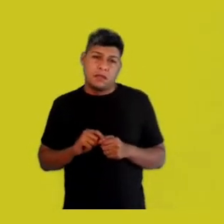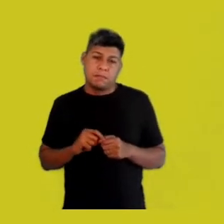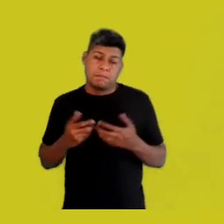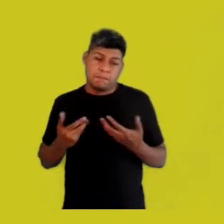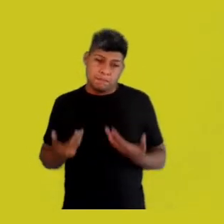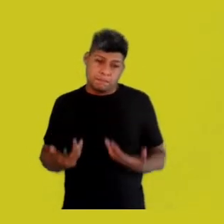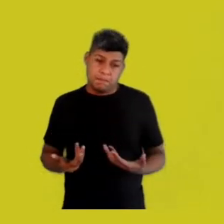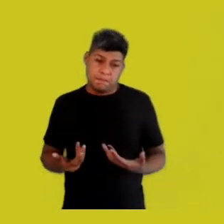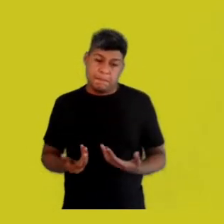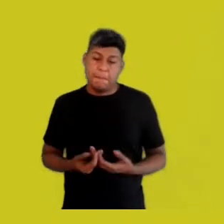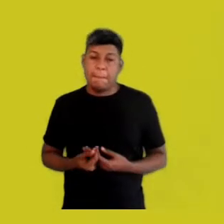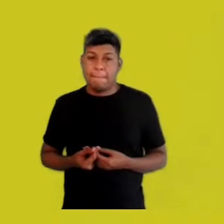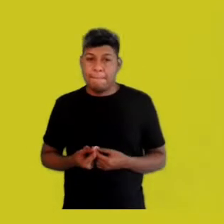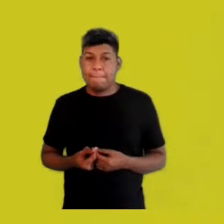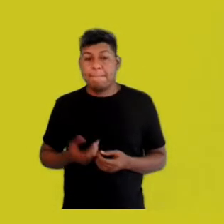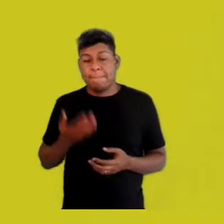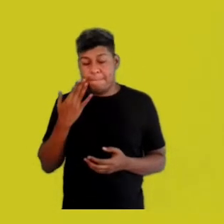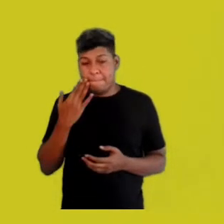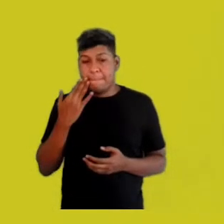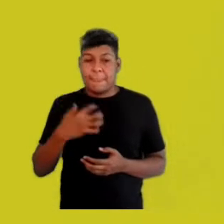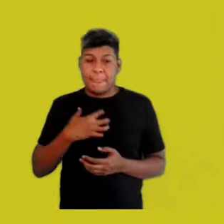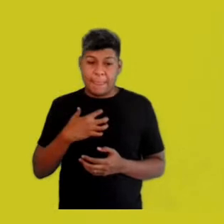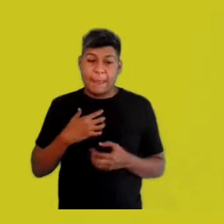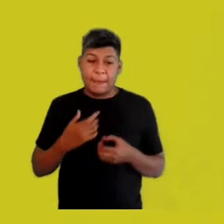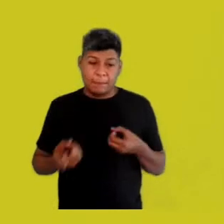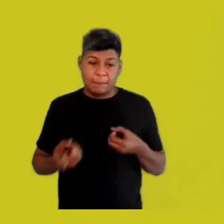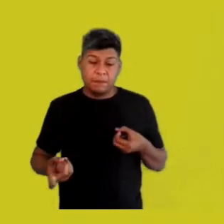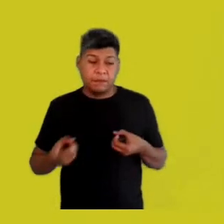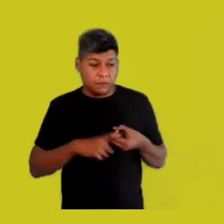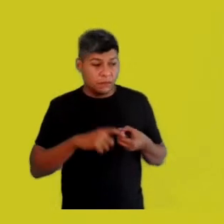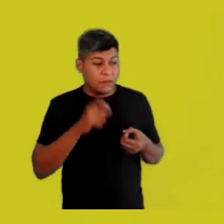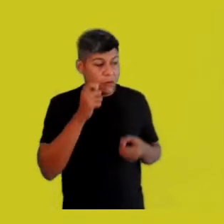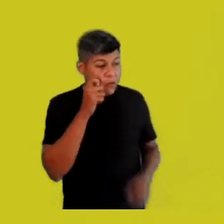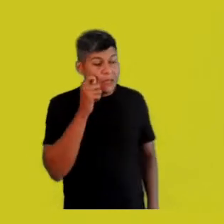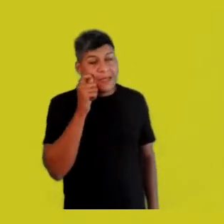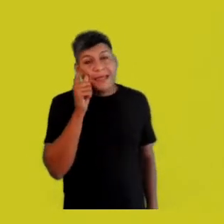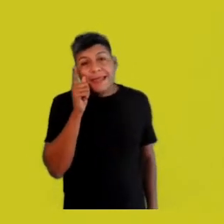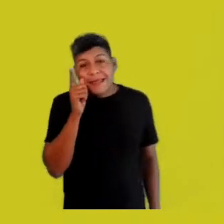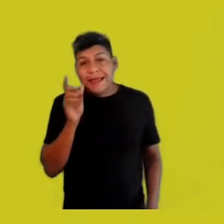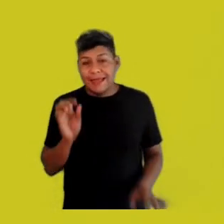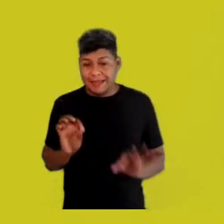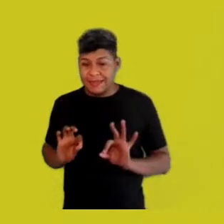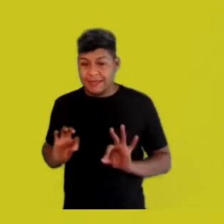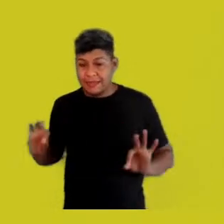And, in that sense, we come back to an idea of effectiveness, properly,